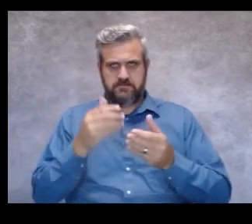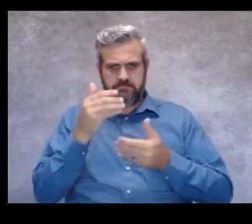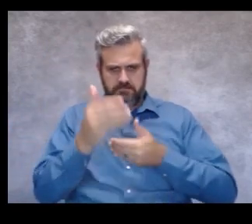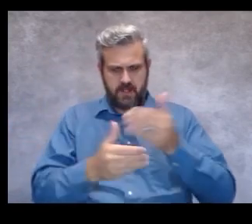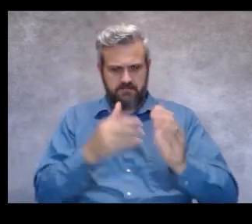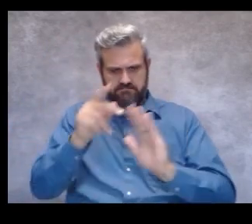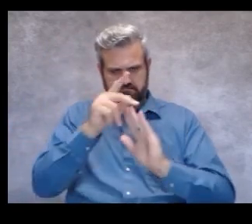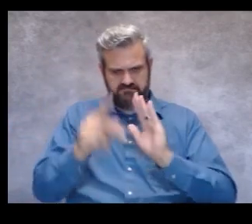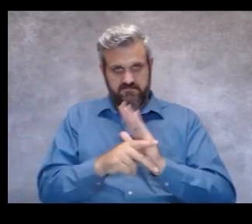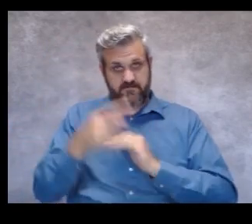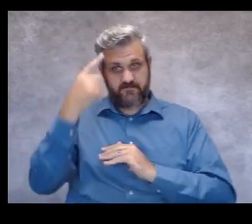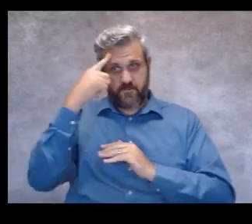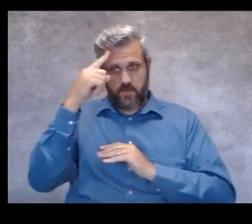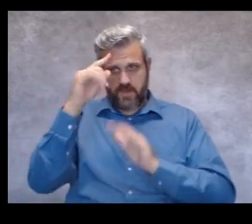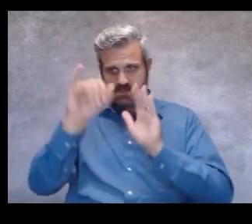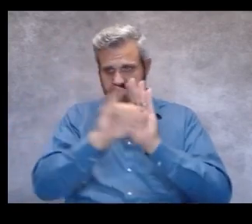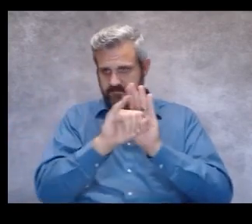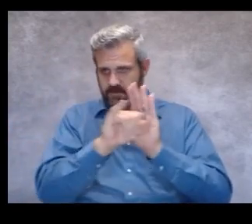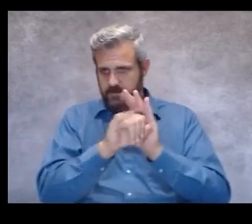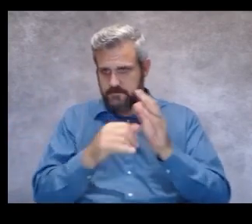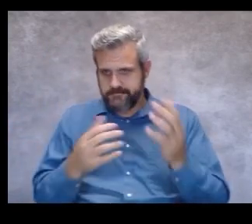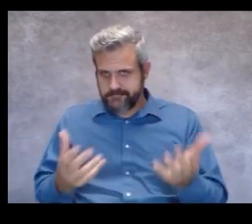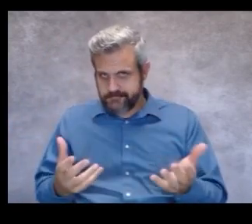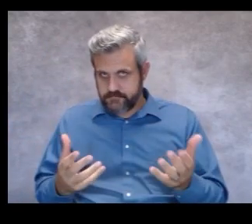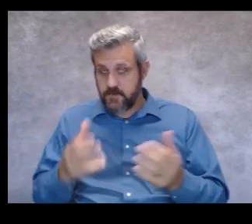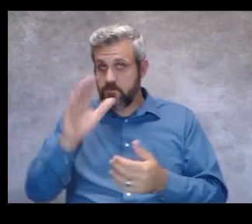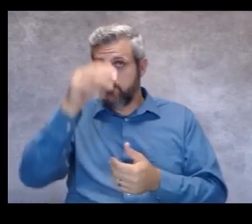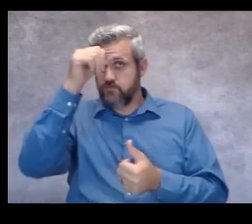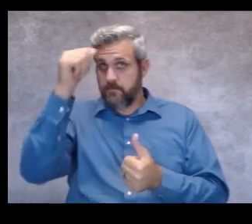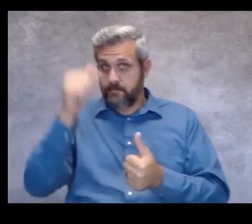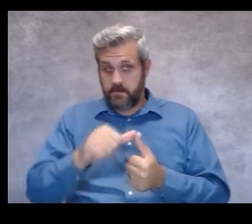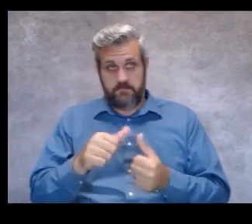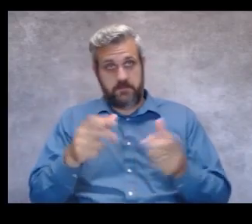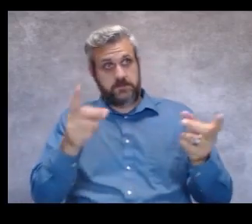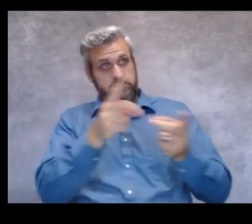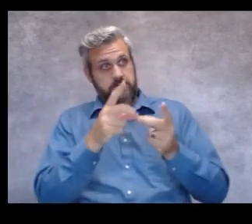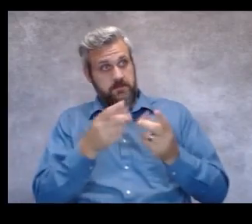procedures for identification? Again, your district may have adopted